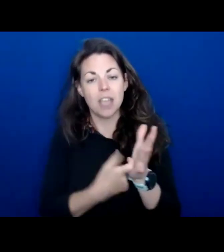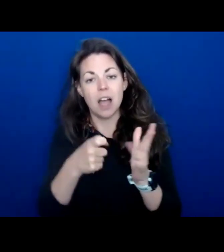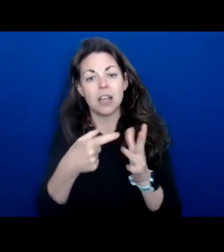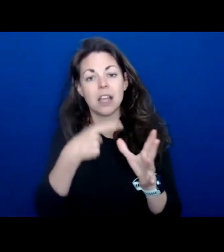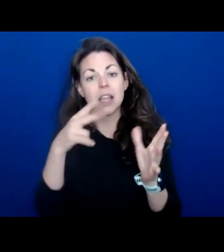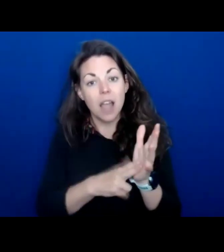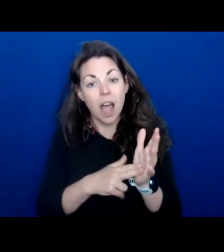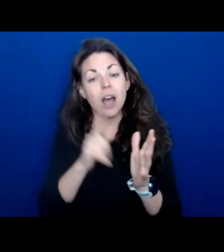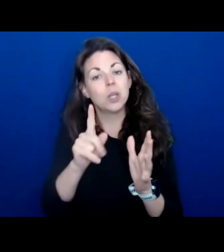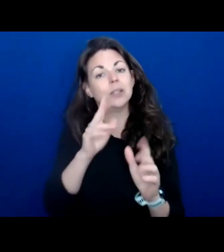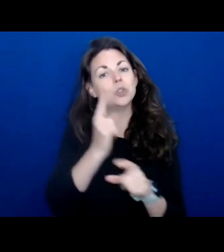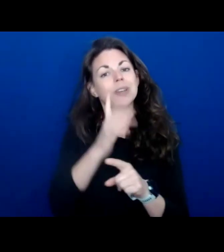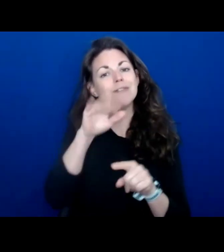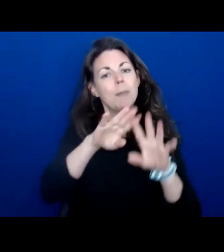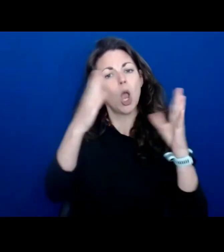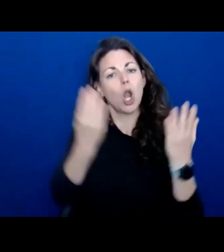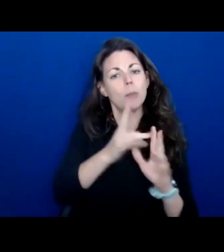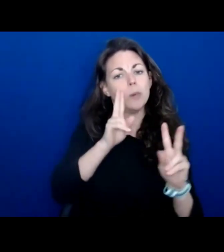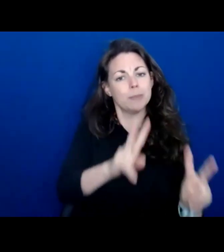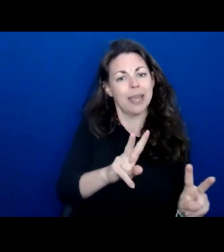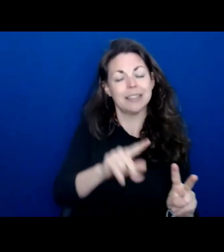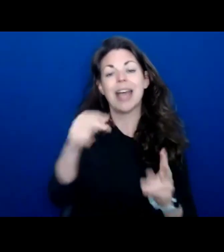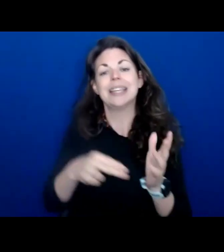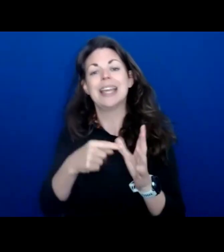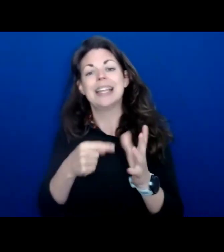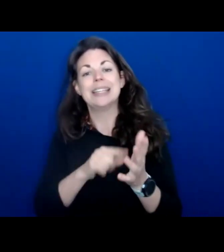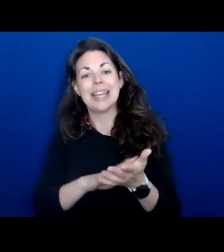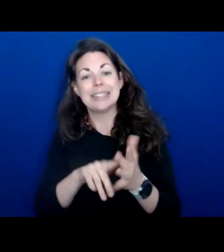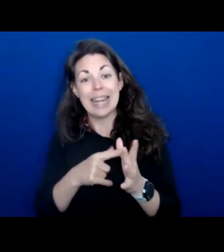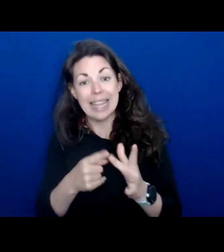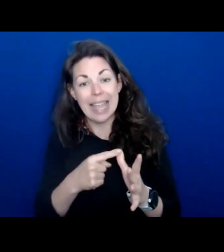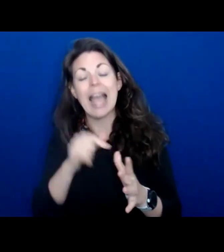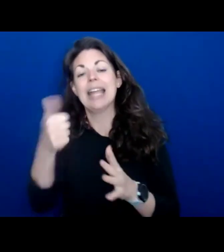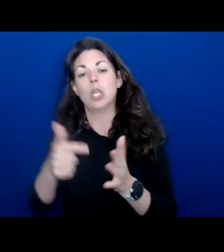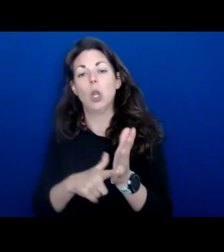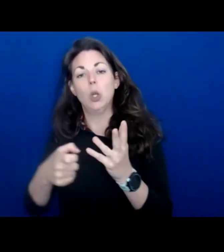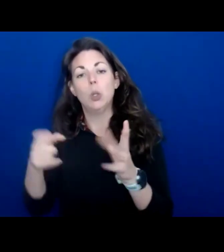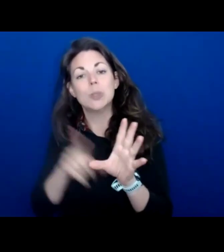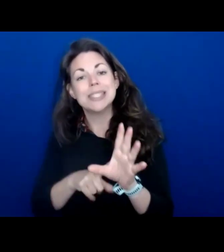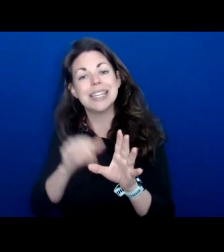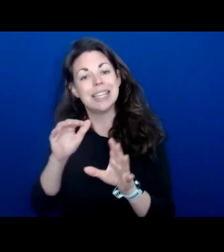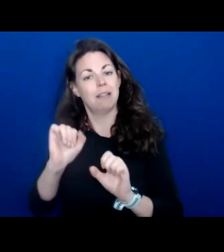as well as Natalie Potter and Lucy Neat Ward, who will be sharing the kind of local perspective on how to